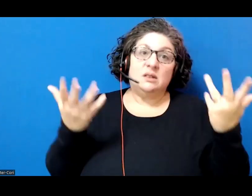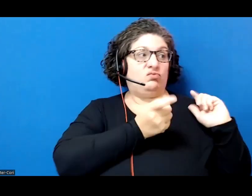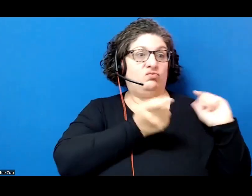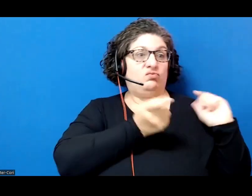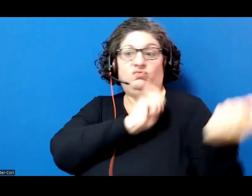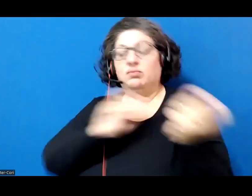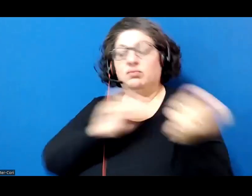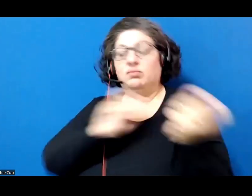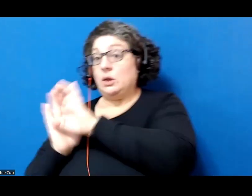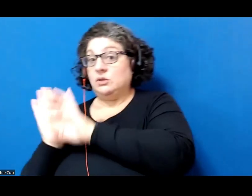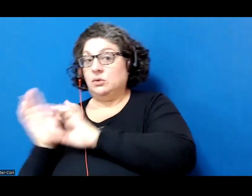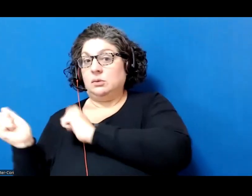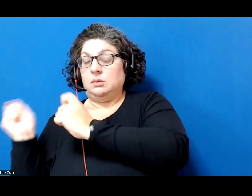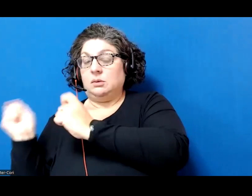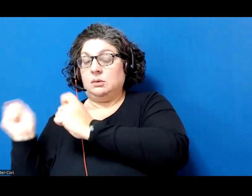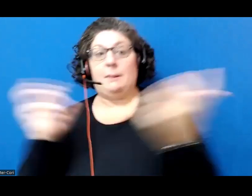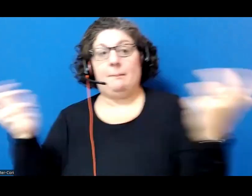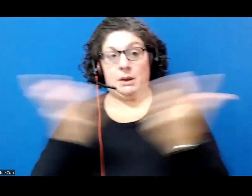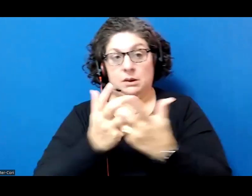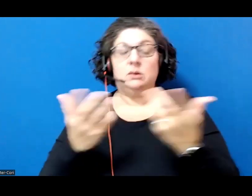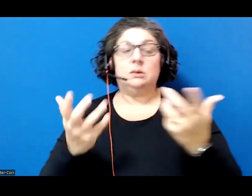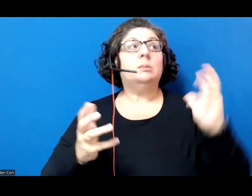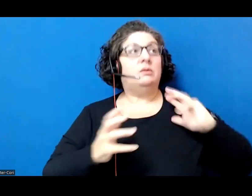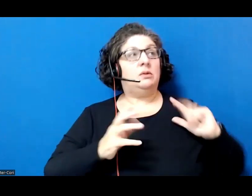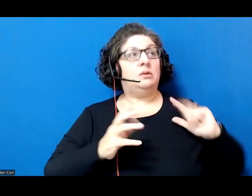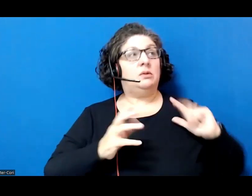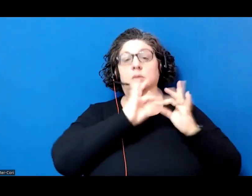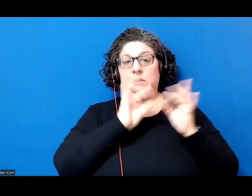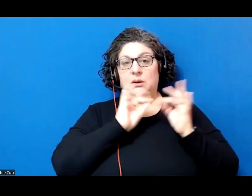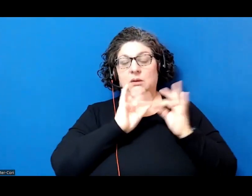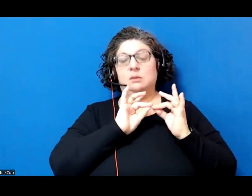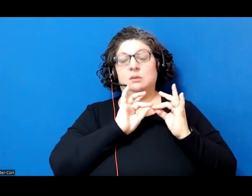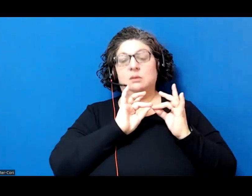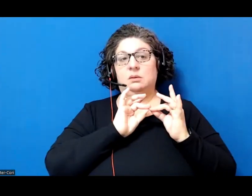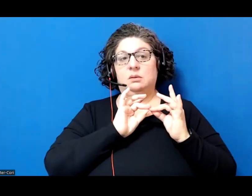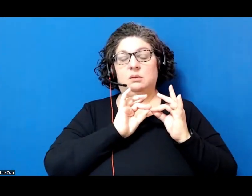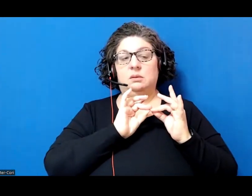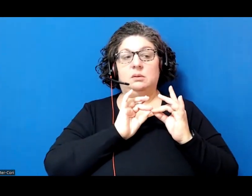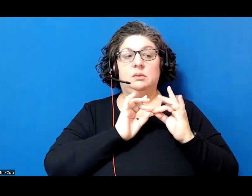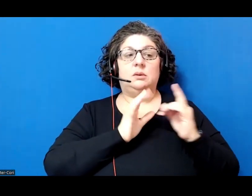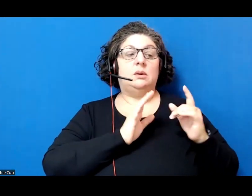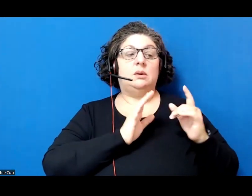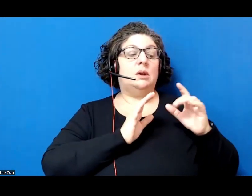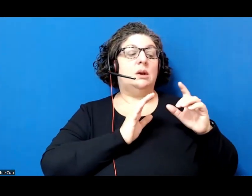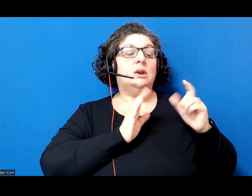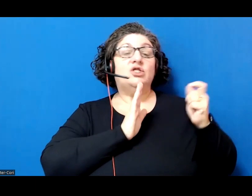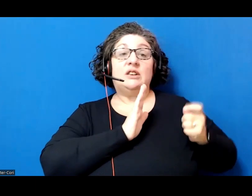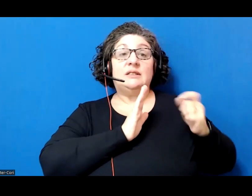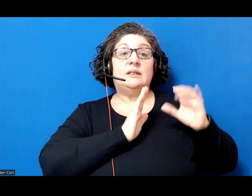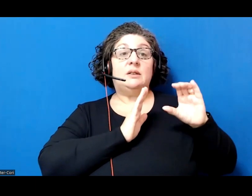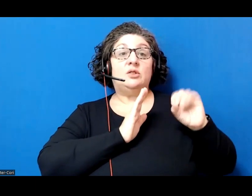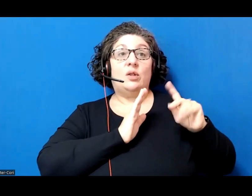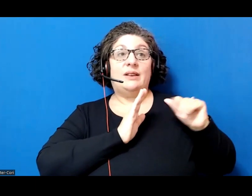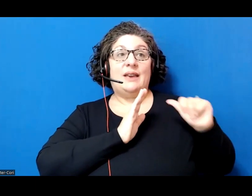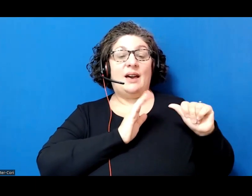of the earlier articulators of the original which is Justice Scalia in Jones case involving